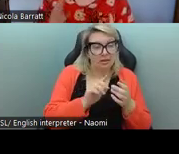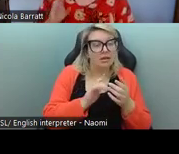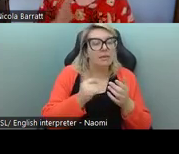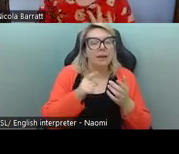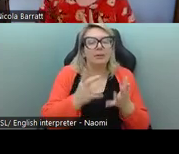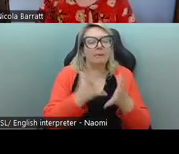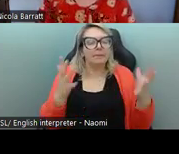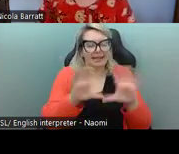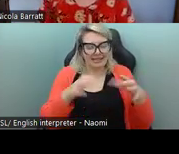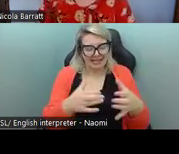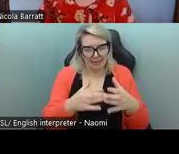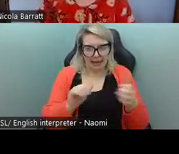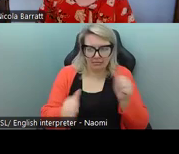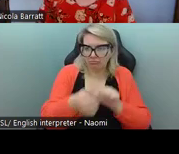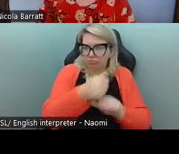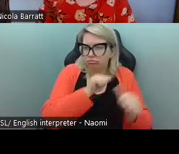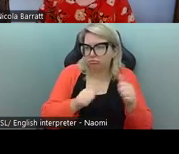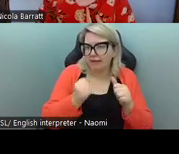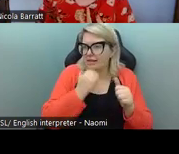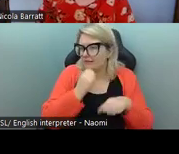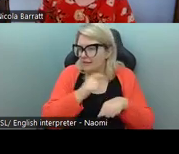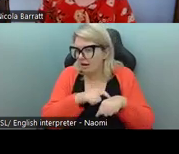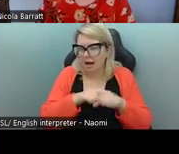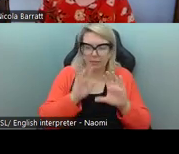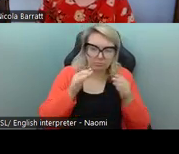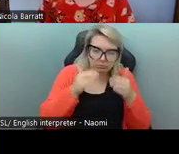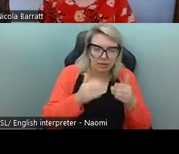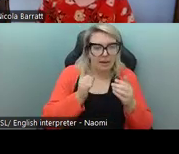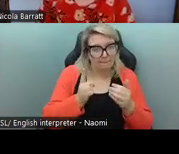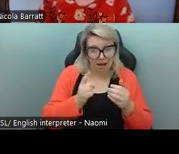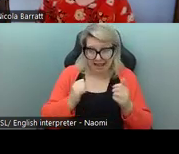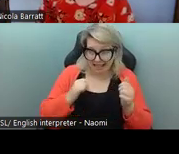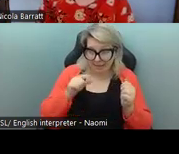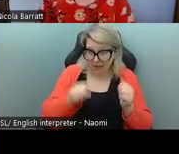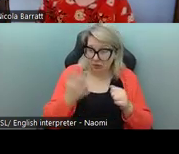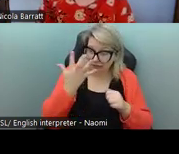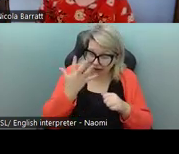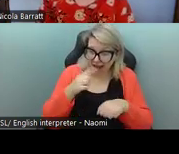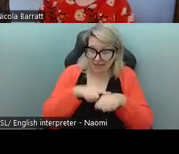if you've got the resources, great, but nobody is expecting you to do five posts a week on here.